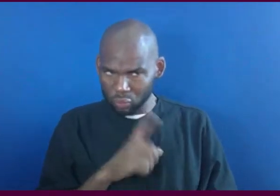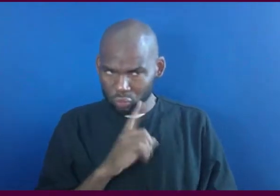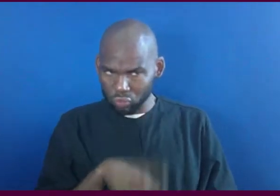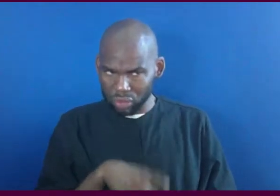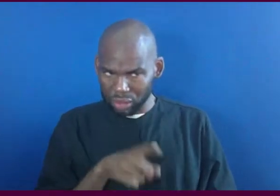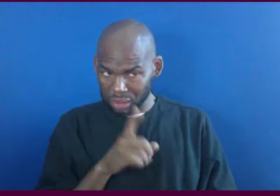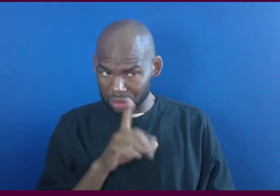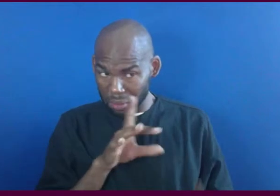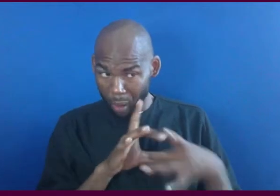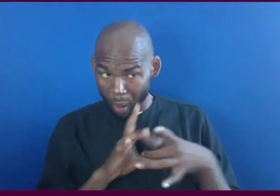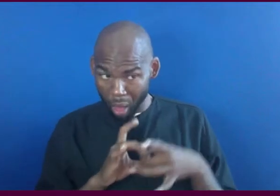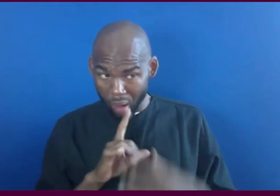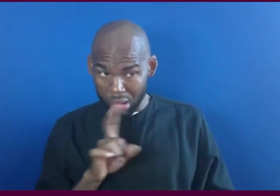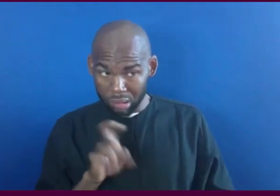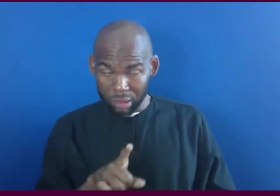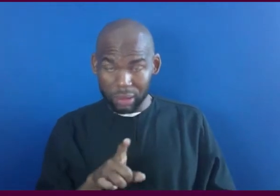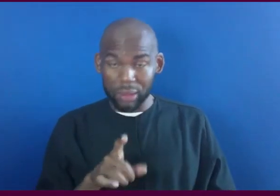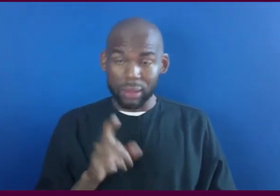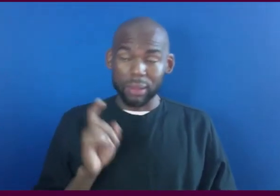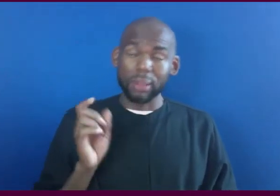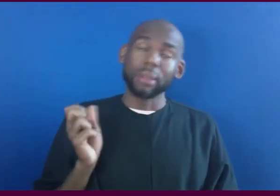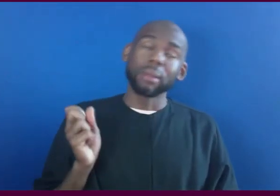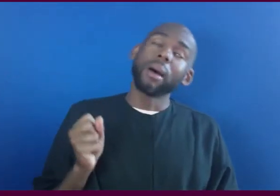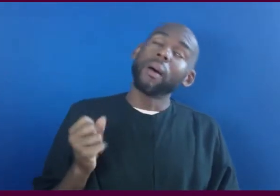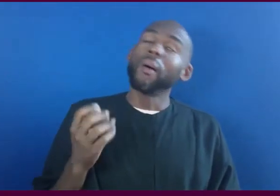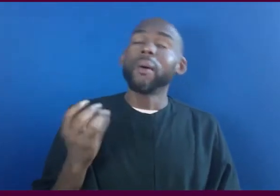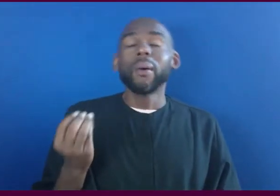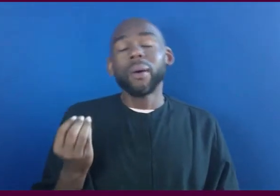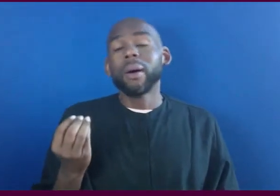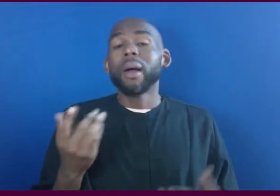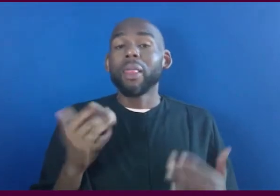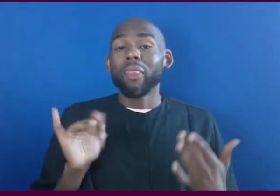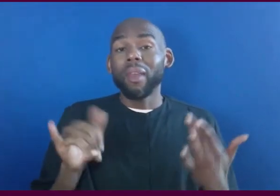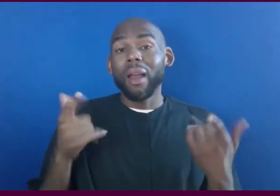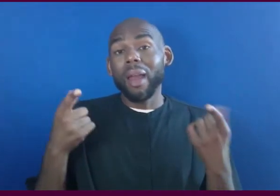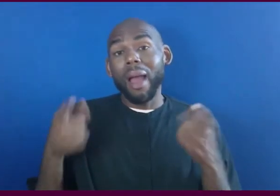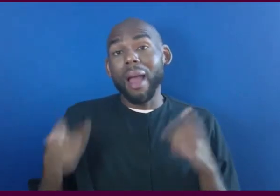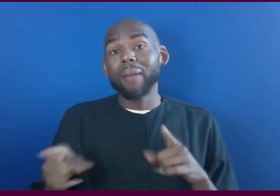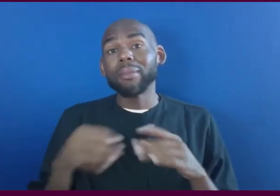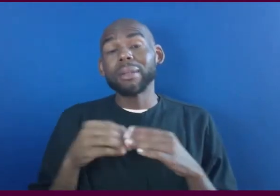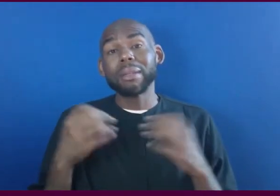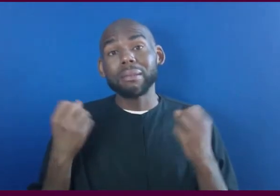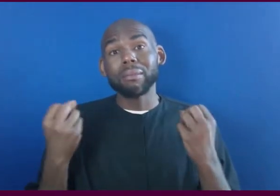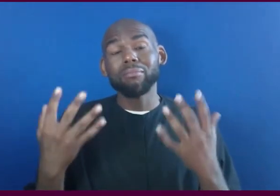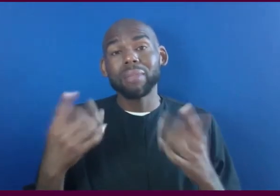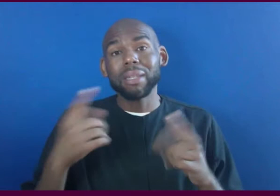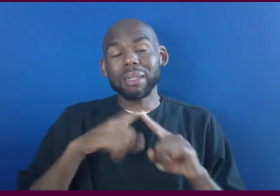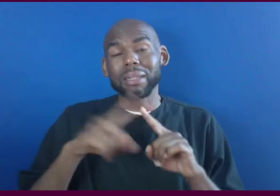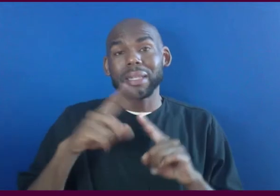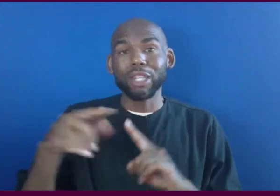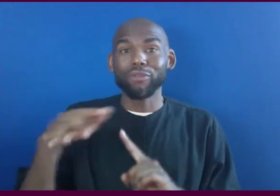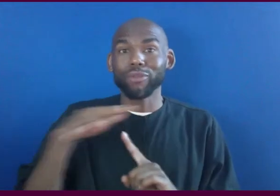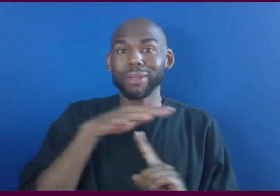Do you really belong? Right. So, and that happens in many different settings.